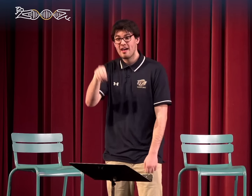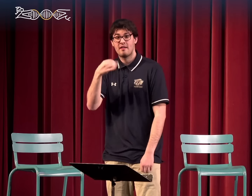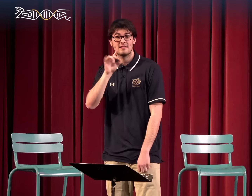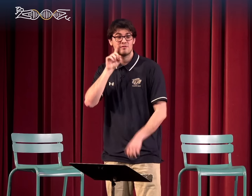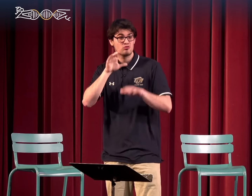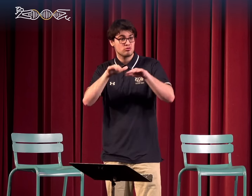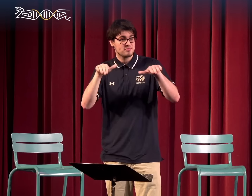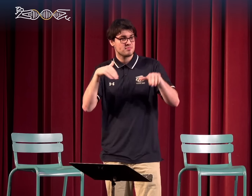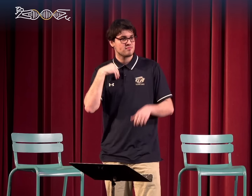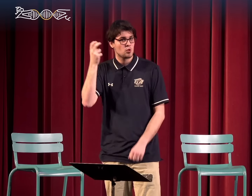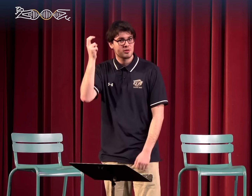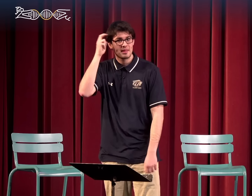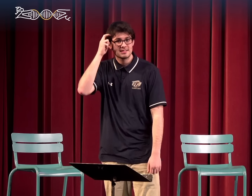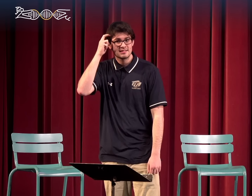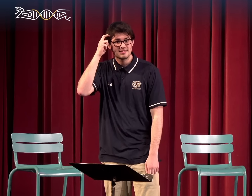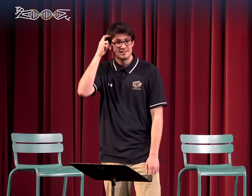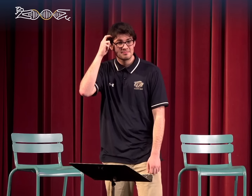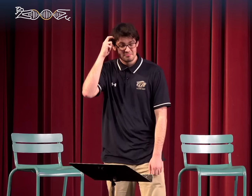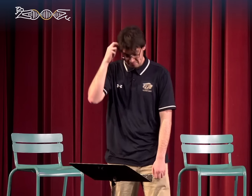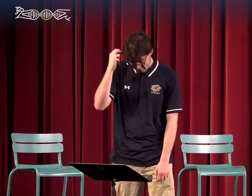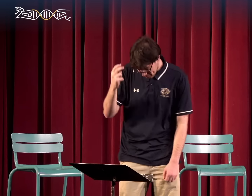80% of Deaf children have Cochlear implants.